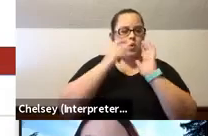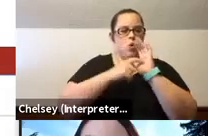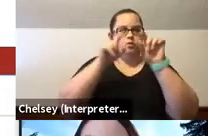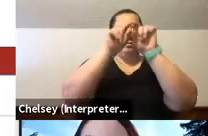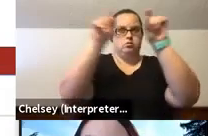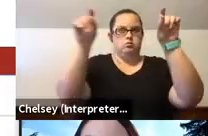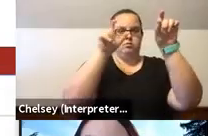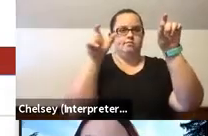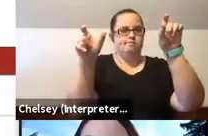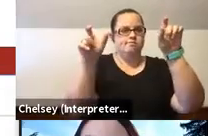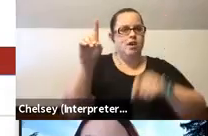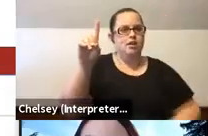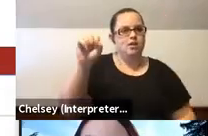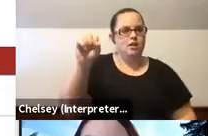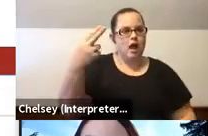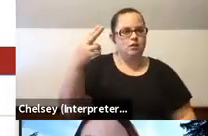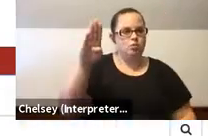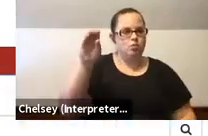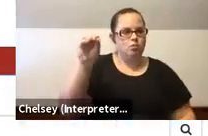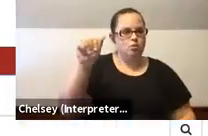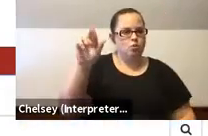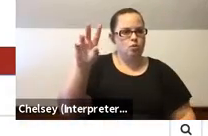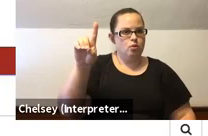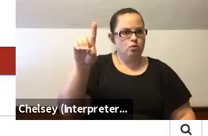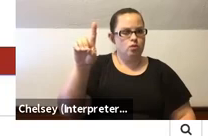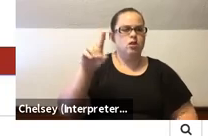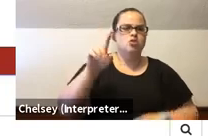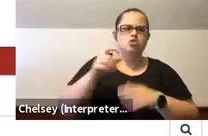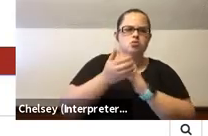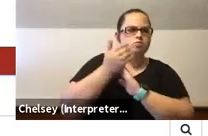Sage Talbot: You should automatically have Web Advisor, student email, and Canvas.